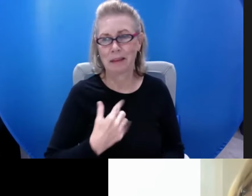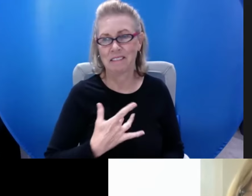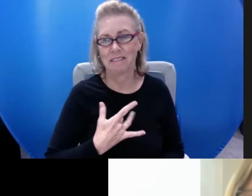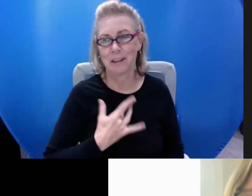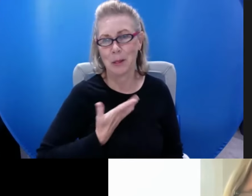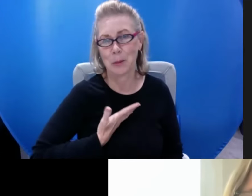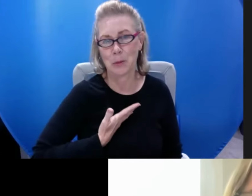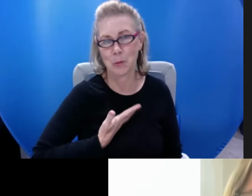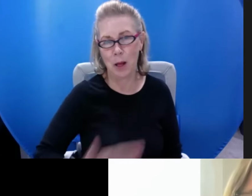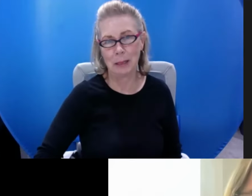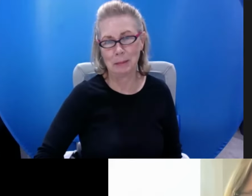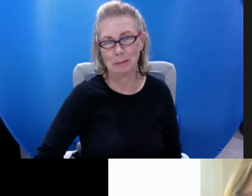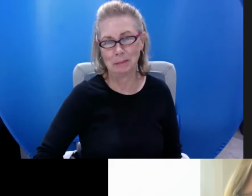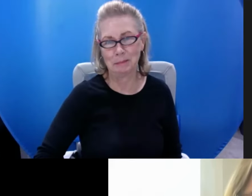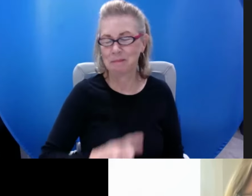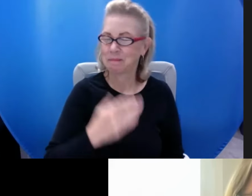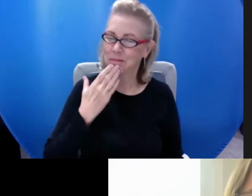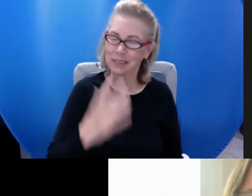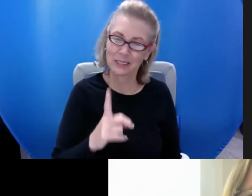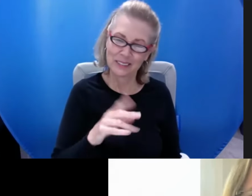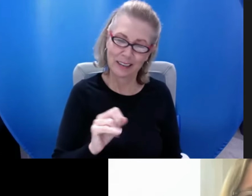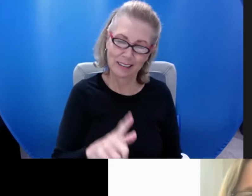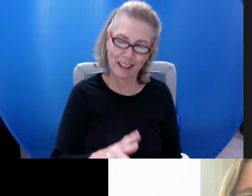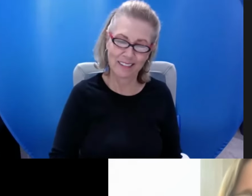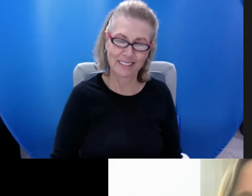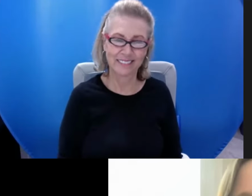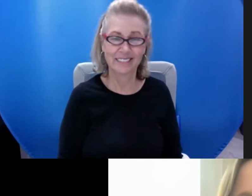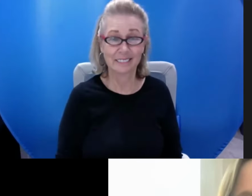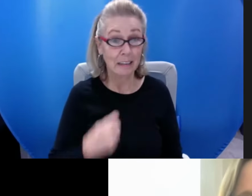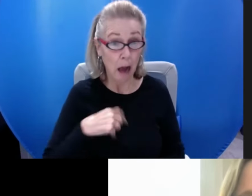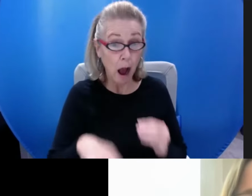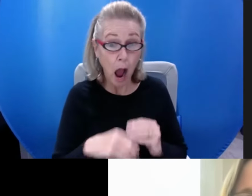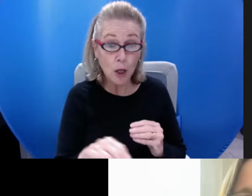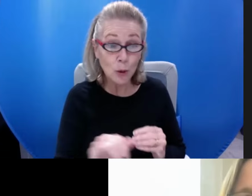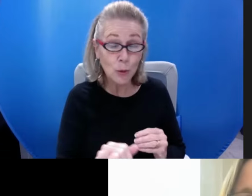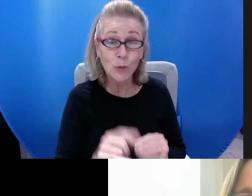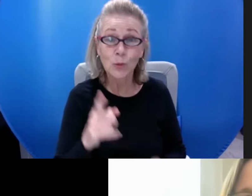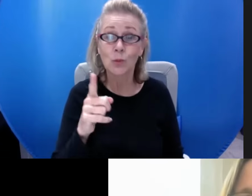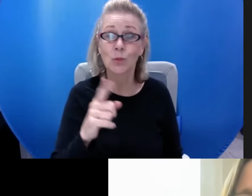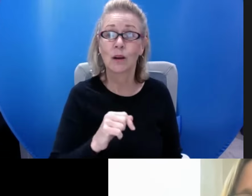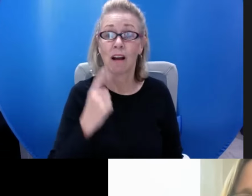Thank you, Daniel. Can I add to that as well? Yeah. Yeah, so for me, I'm a senior. I'm actually in my